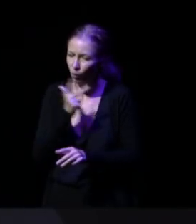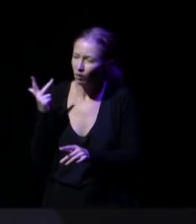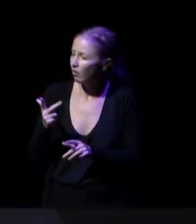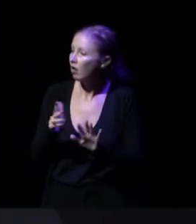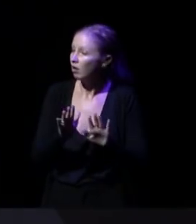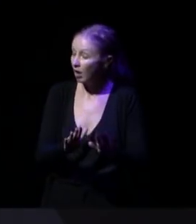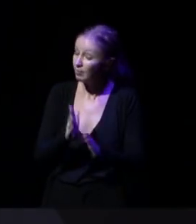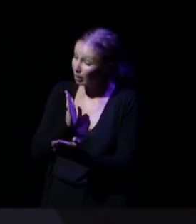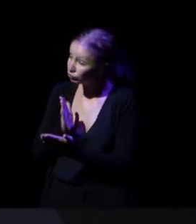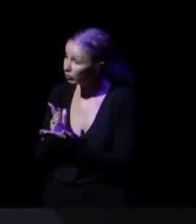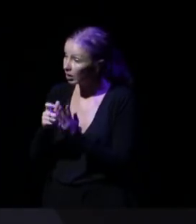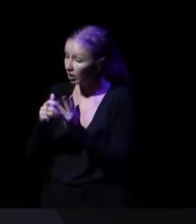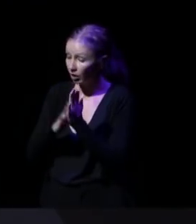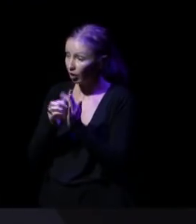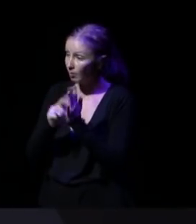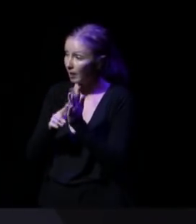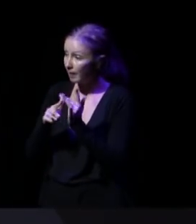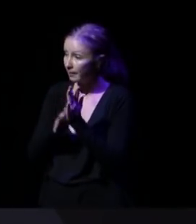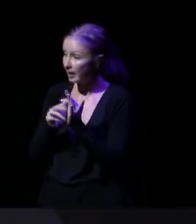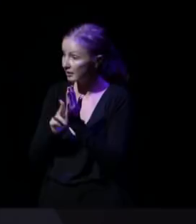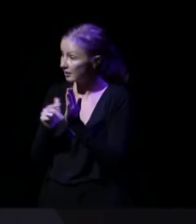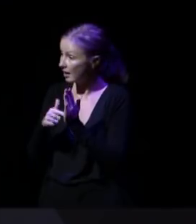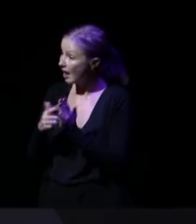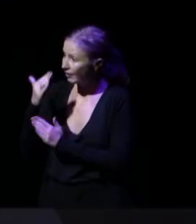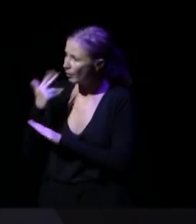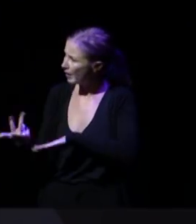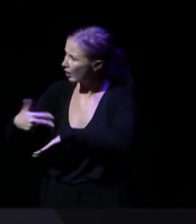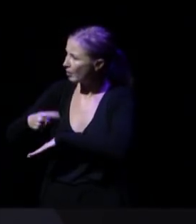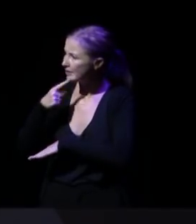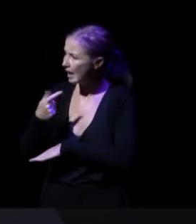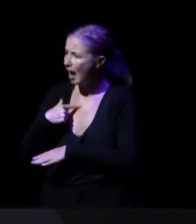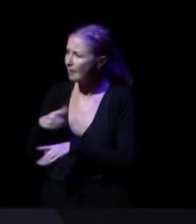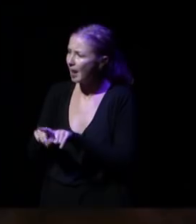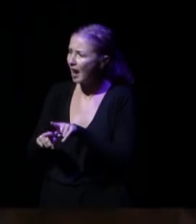But a real compliment, you know, like the woman who got up and said that I'm like milk and honey, you know.